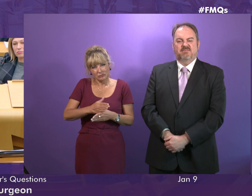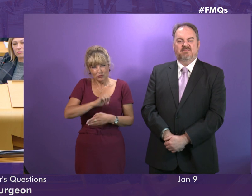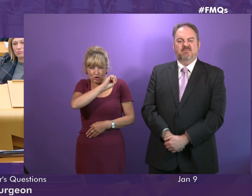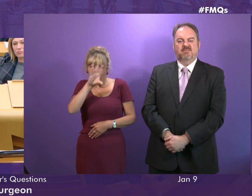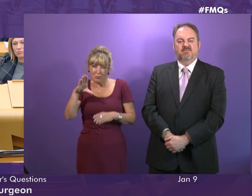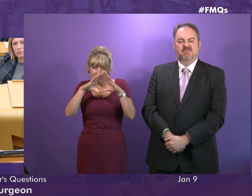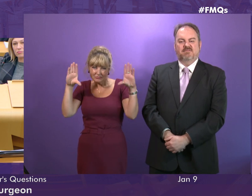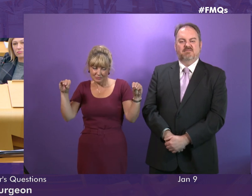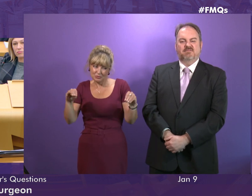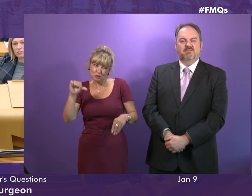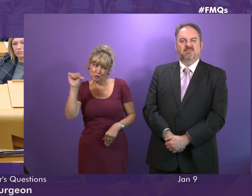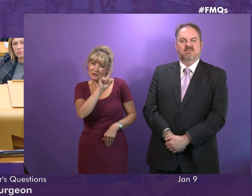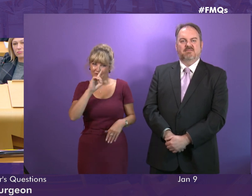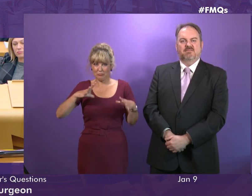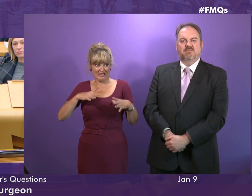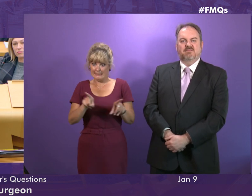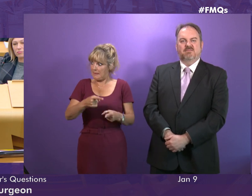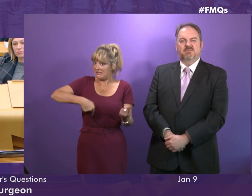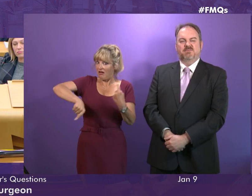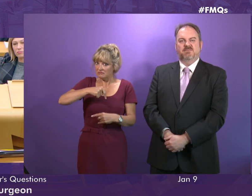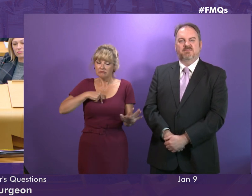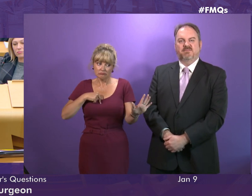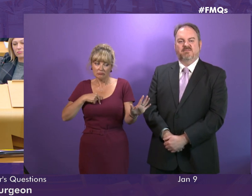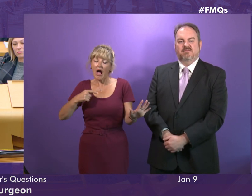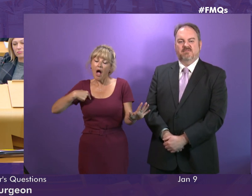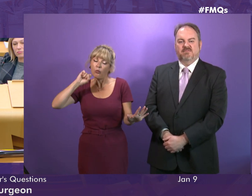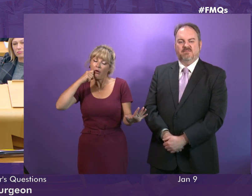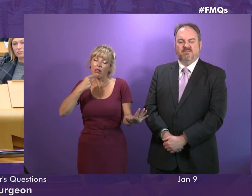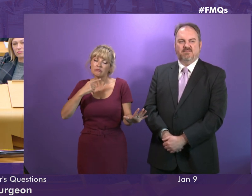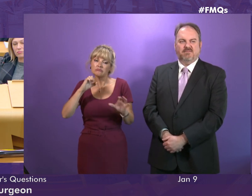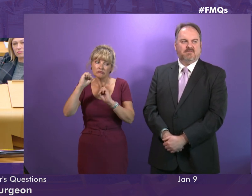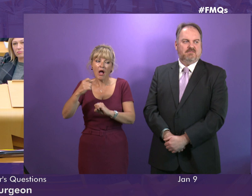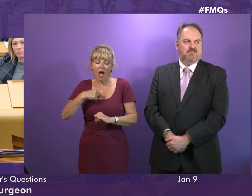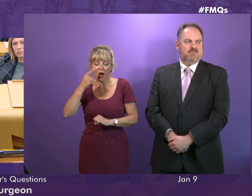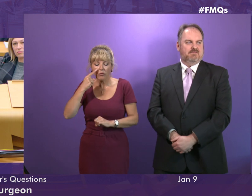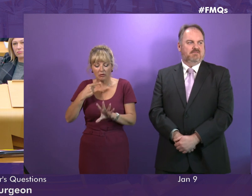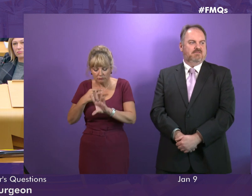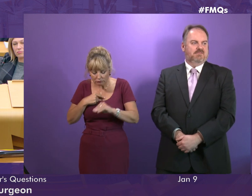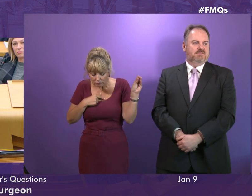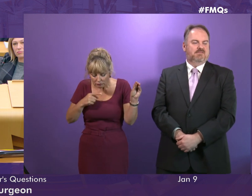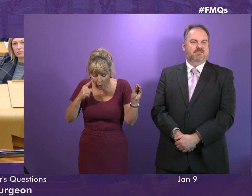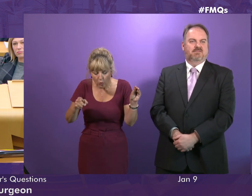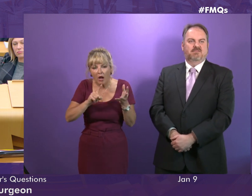as the rest of us get the benefit of. I commit to looking very carefully at the USDAW campaign.